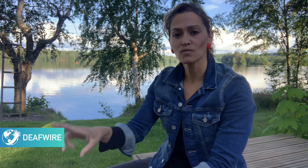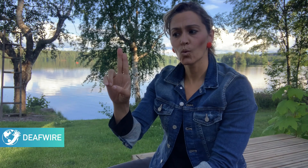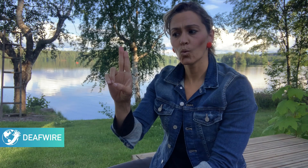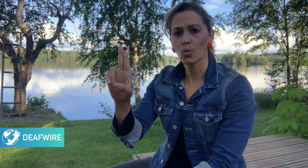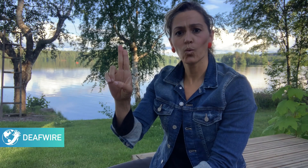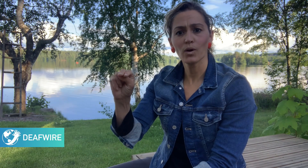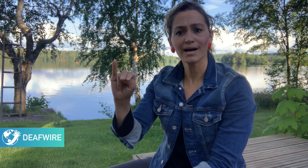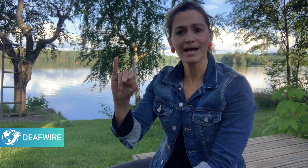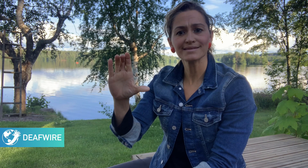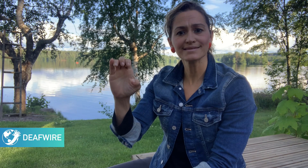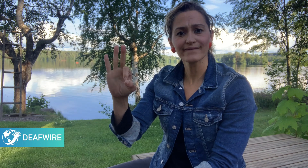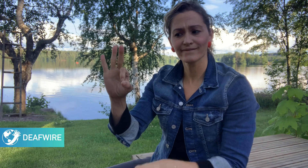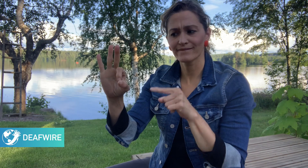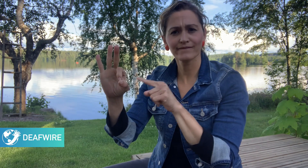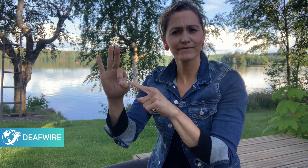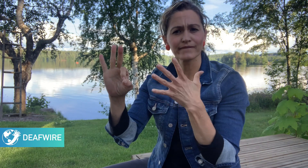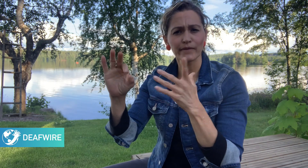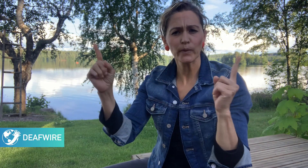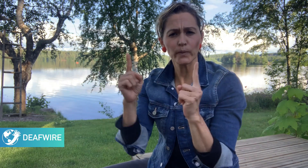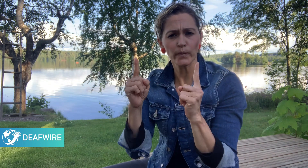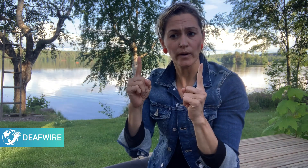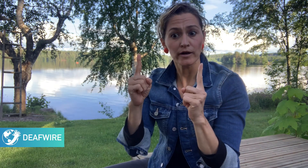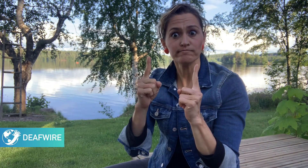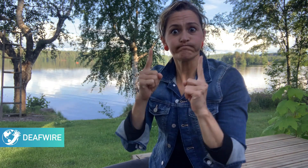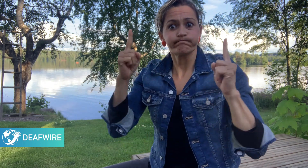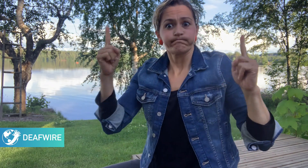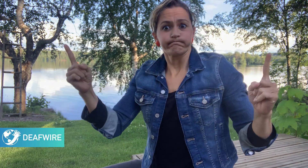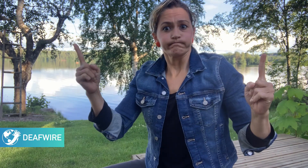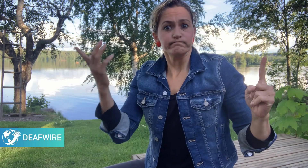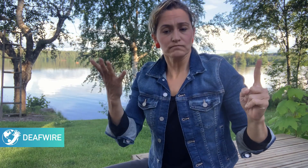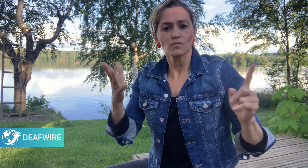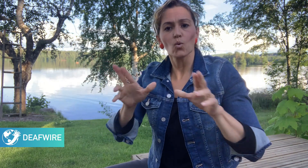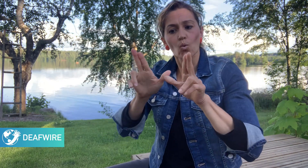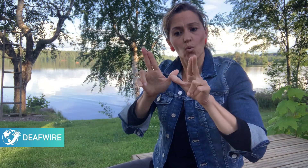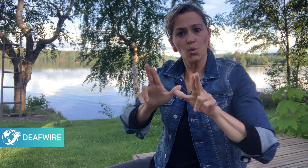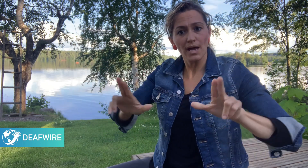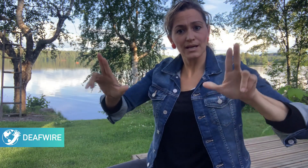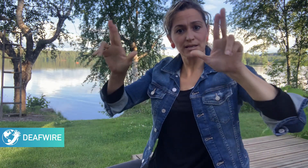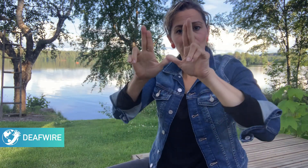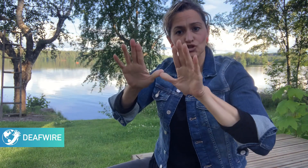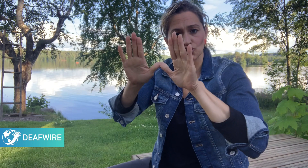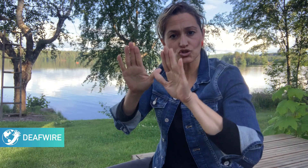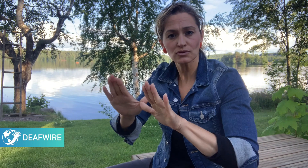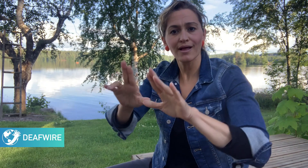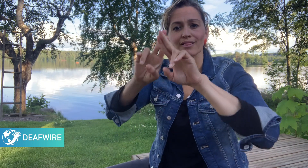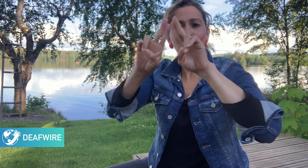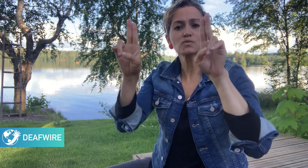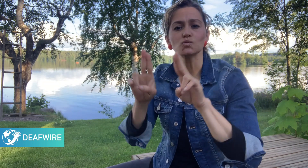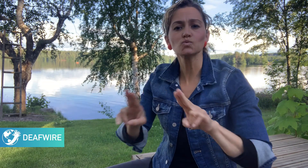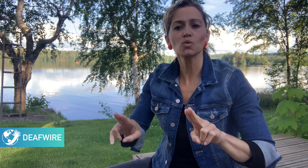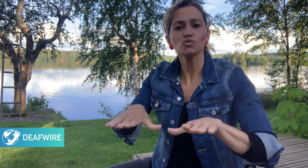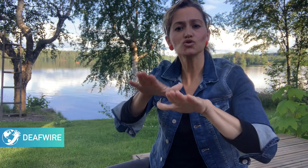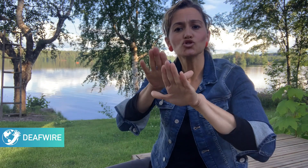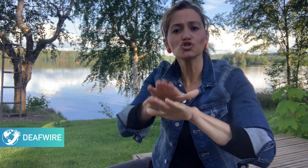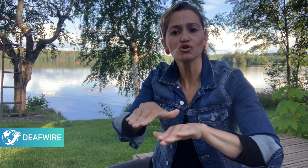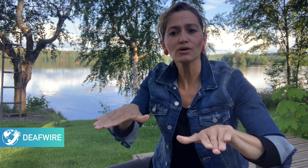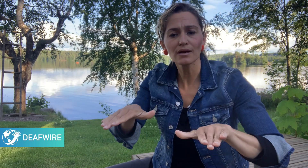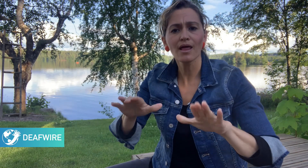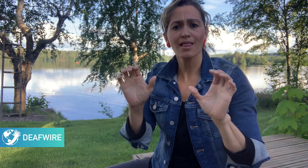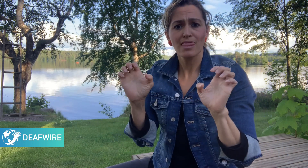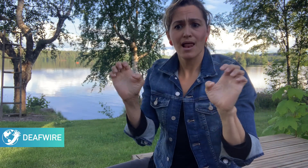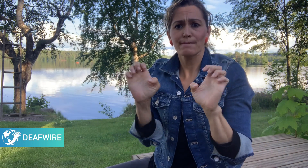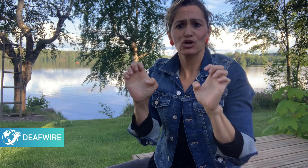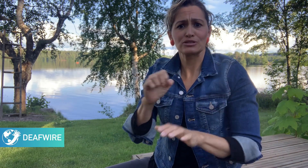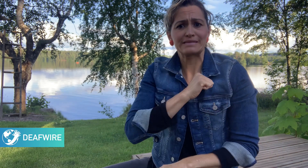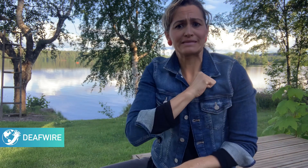UNICEF, United Nations International Children's Emergency Fund,